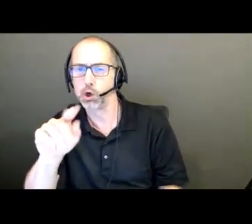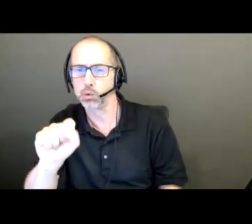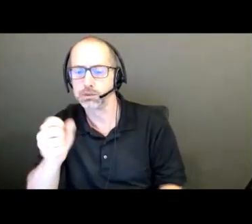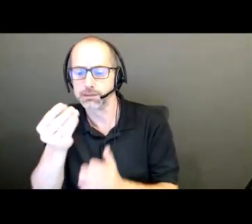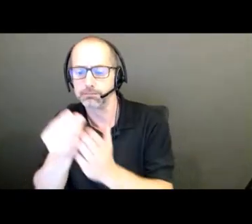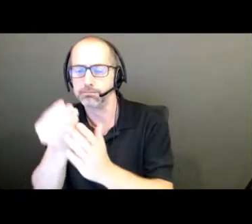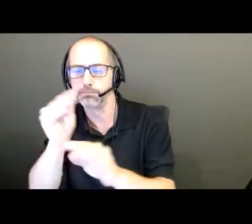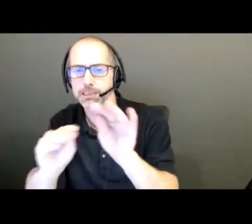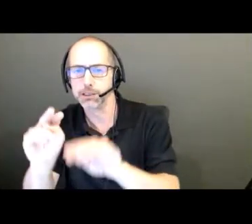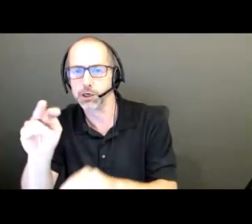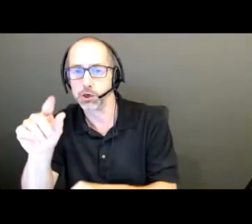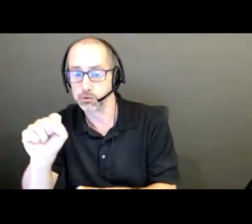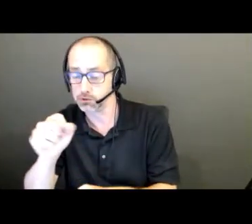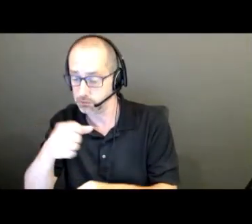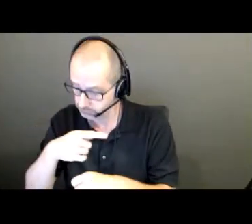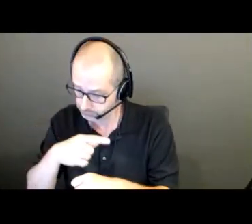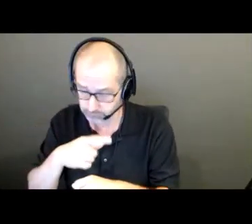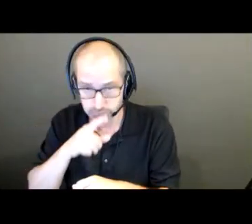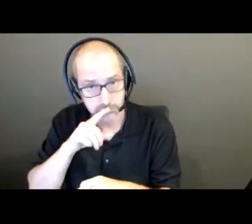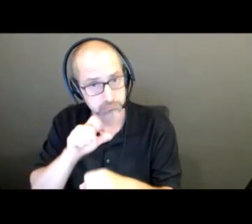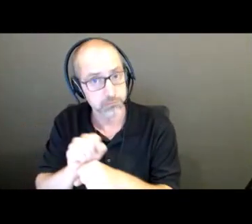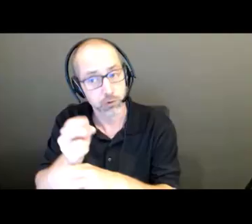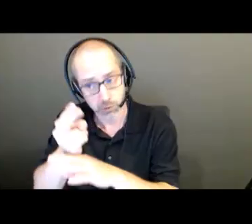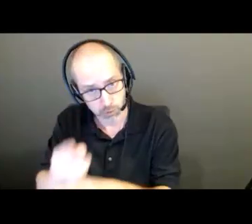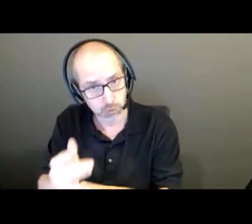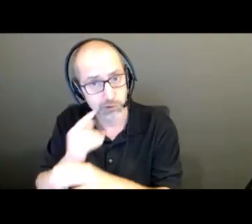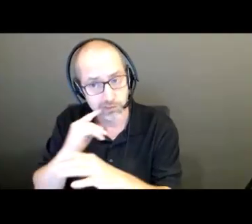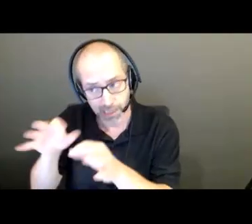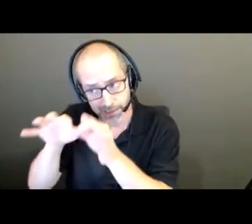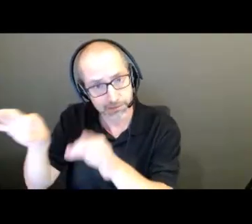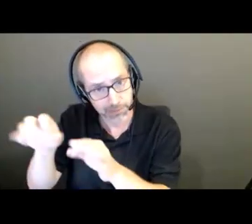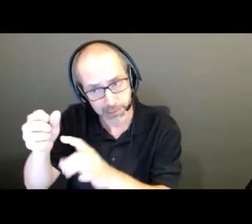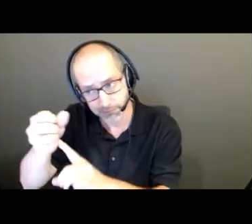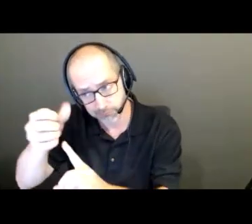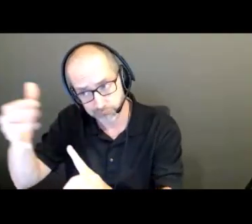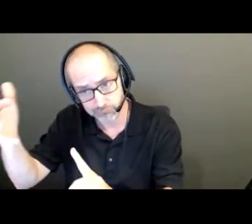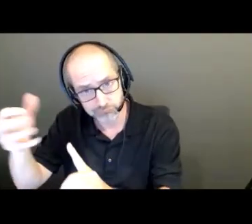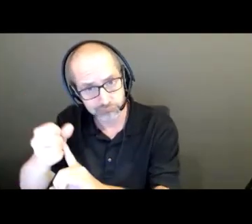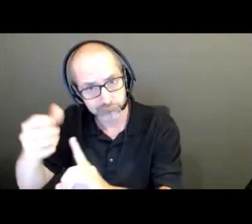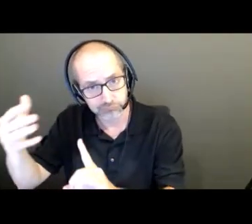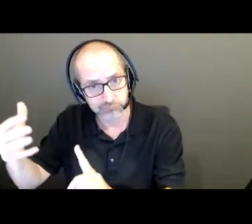Do be sure to utilize this often, providing detailed information